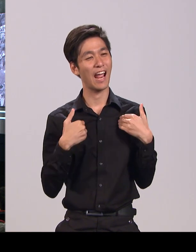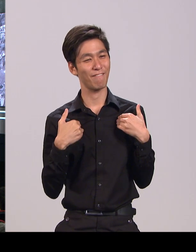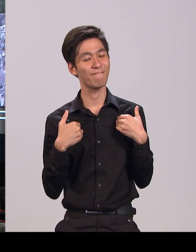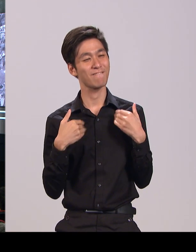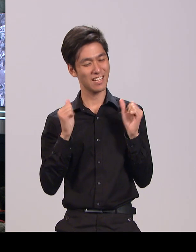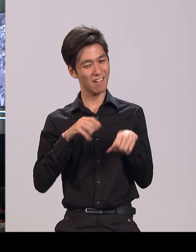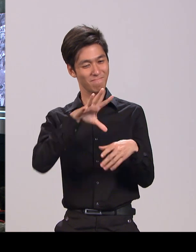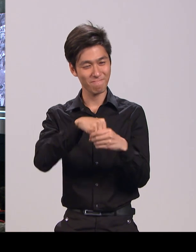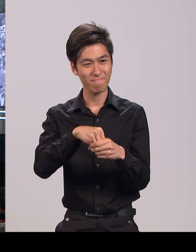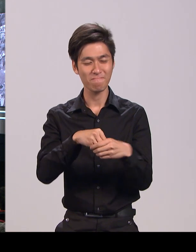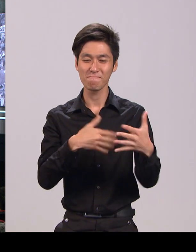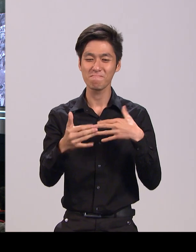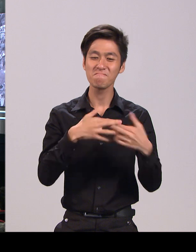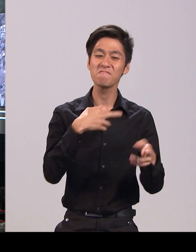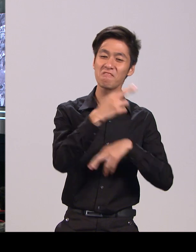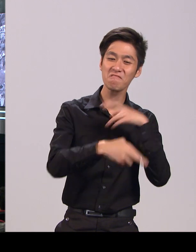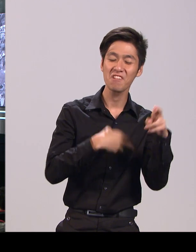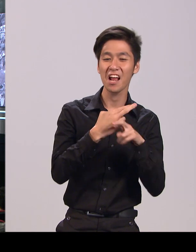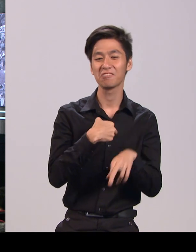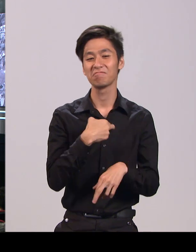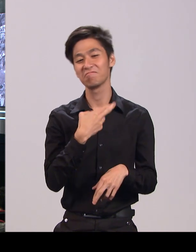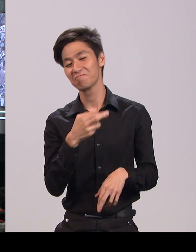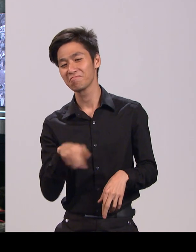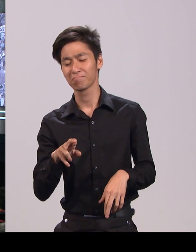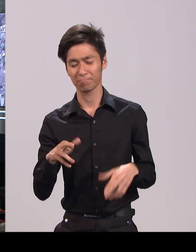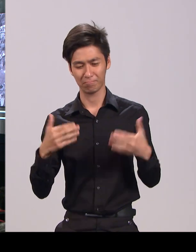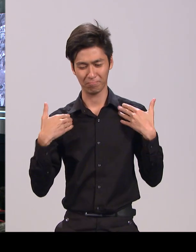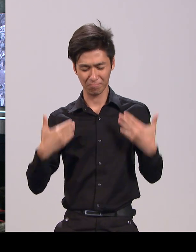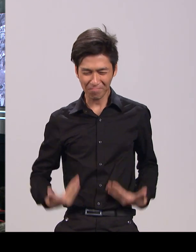Regardless of race or religion, whether you are able-bodied, or we have special needs.